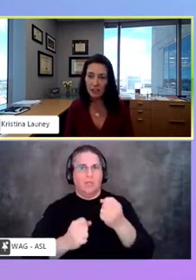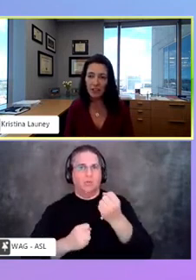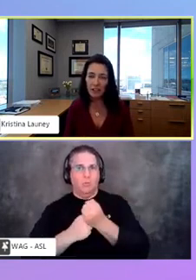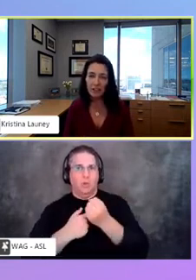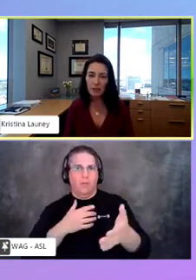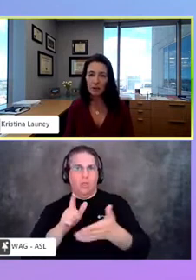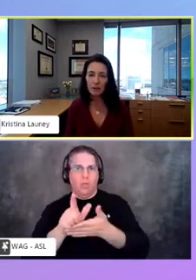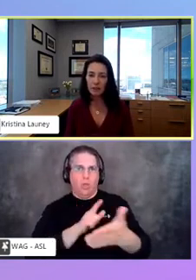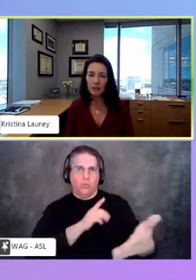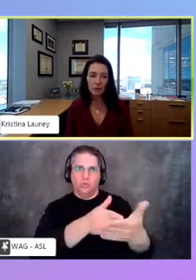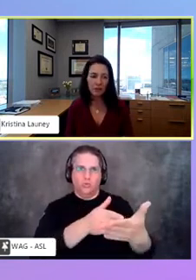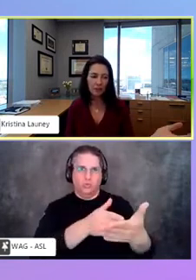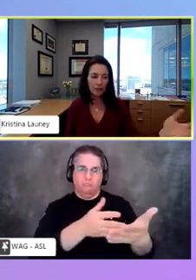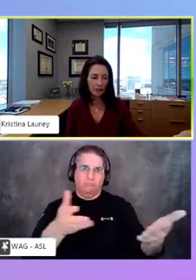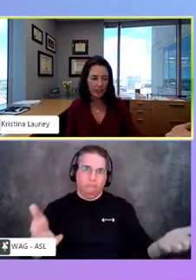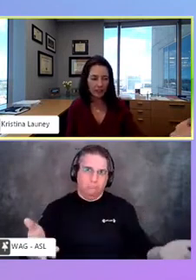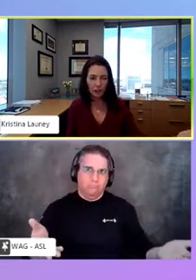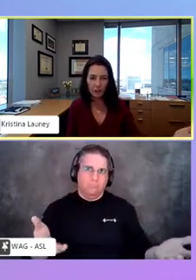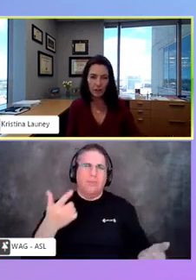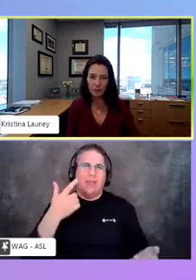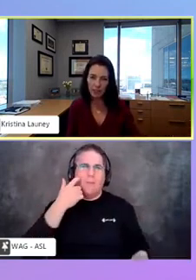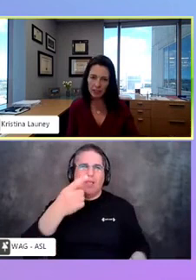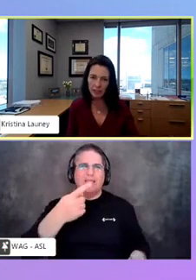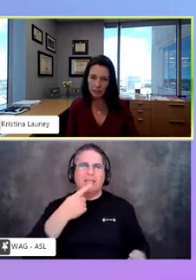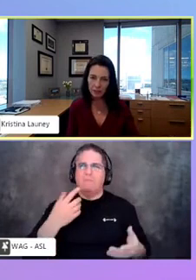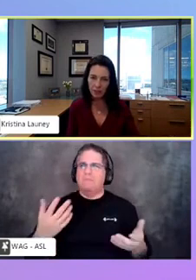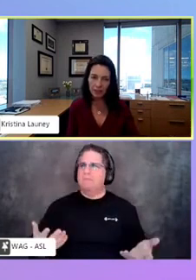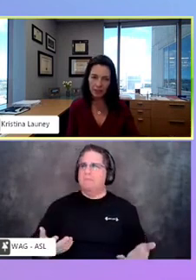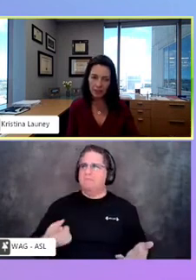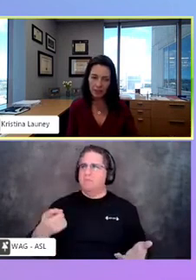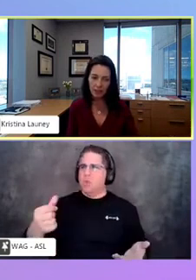have a -- does not need to desire to